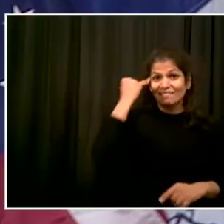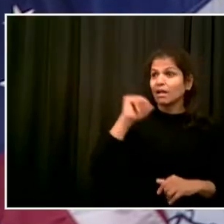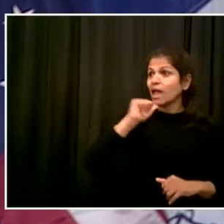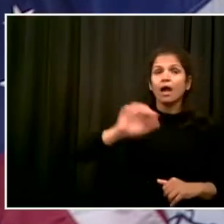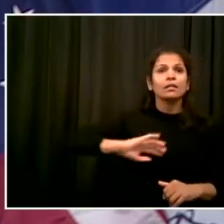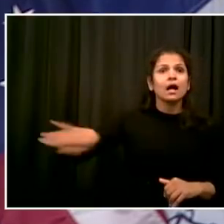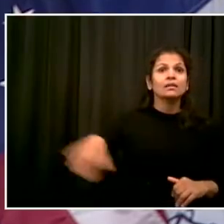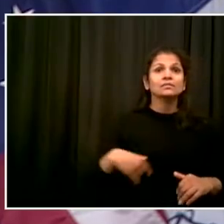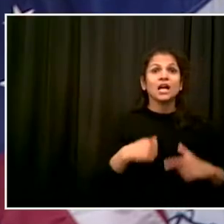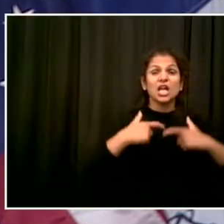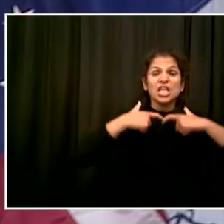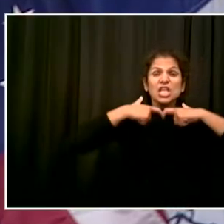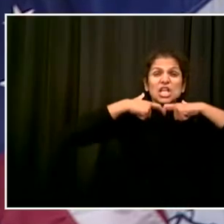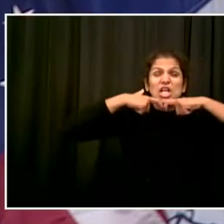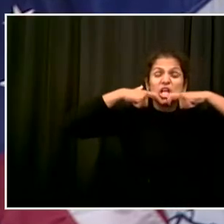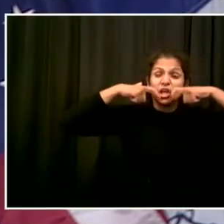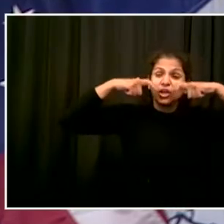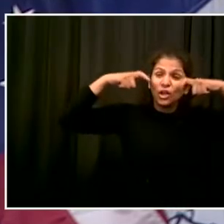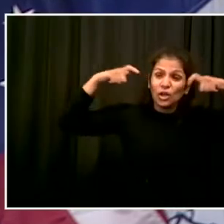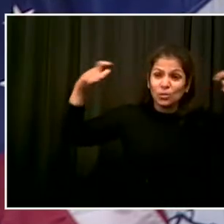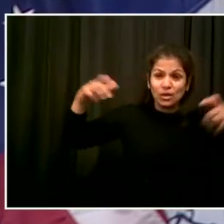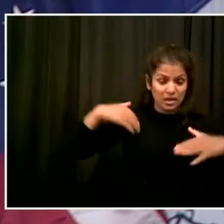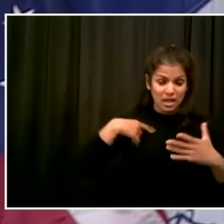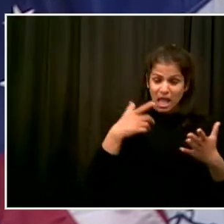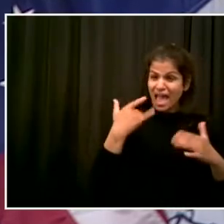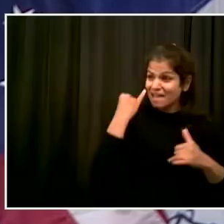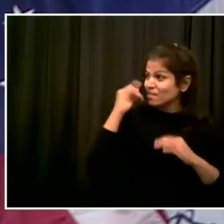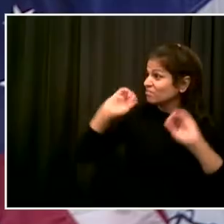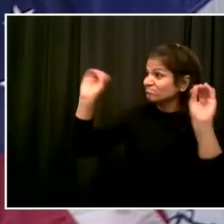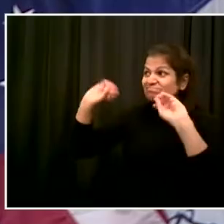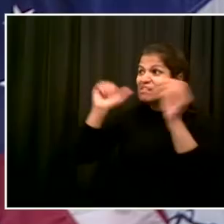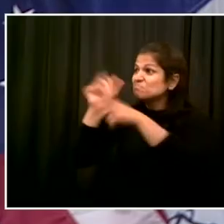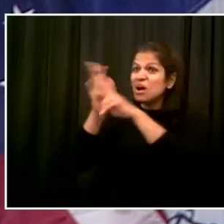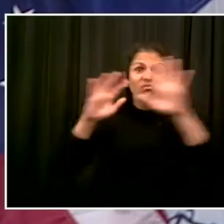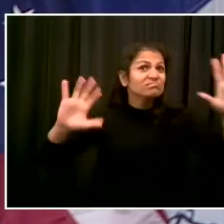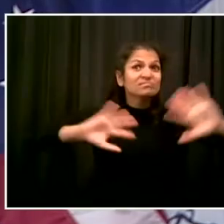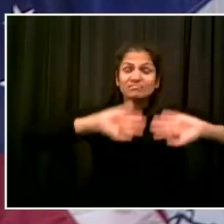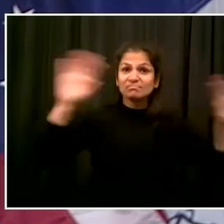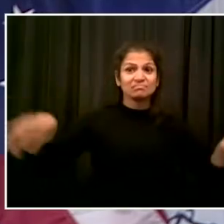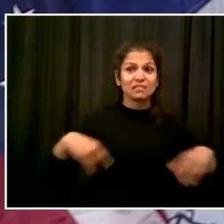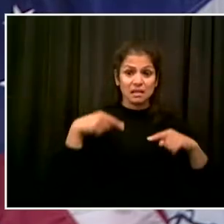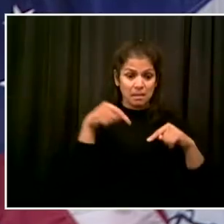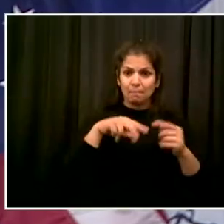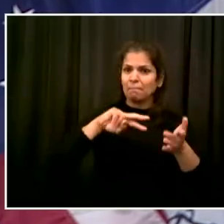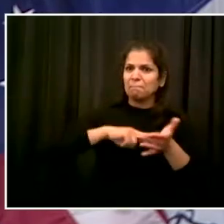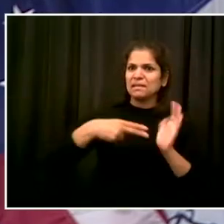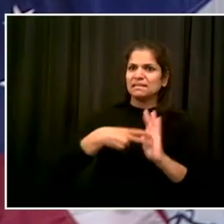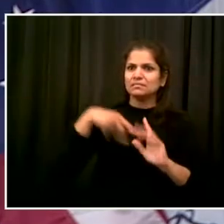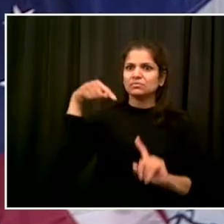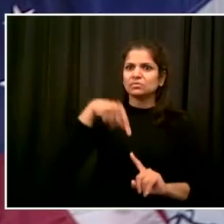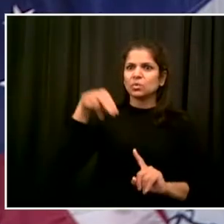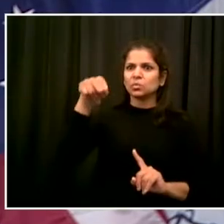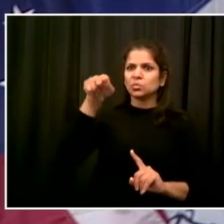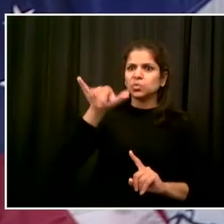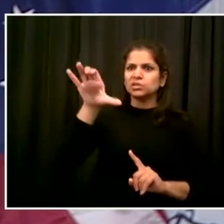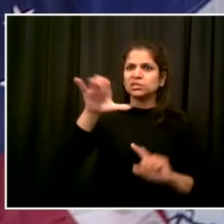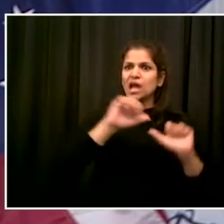OF BORROWING? YOU HAVE TO DO